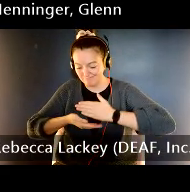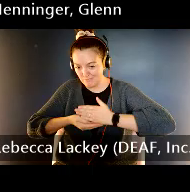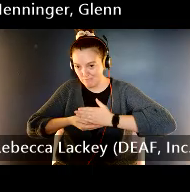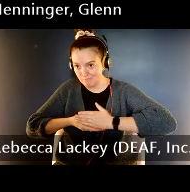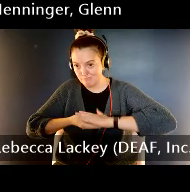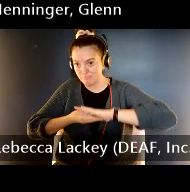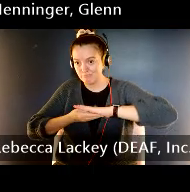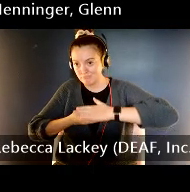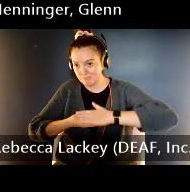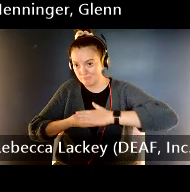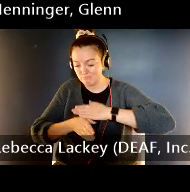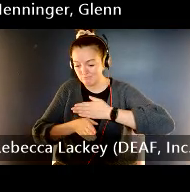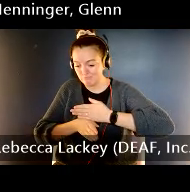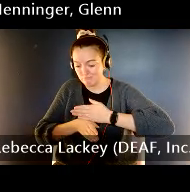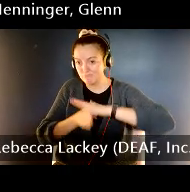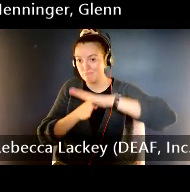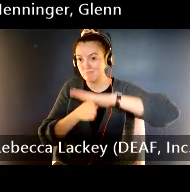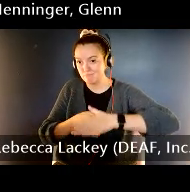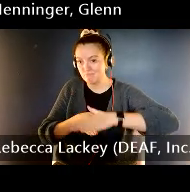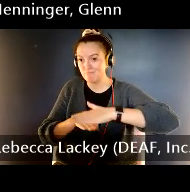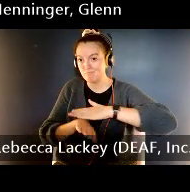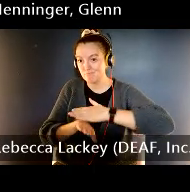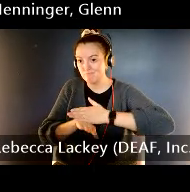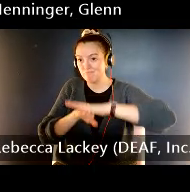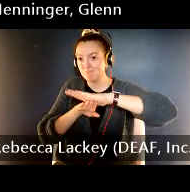speed hump without doing any damage to it.